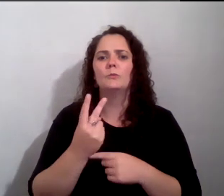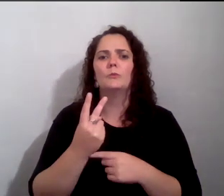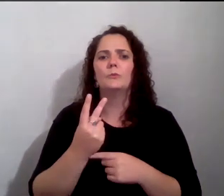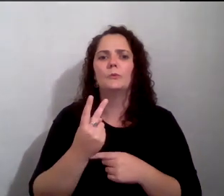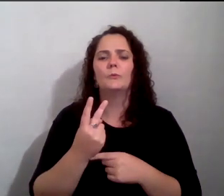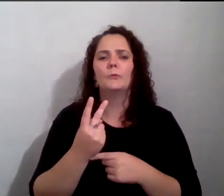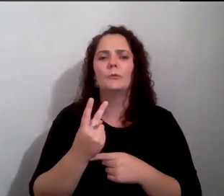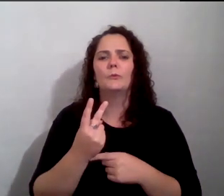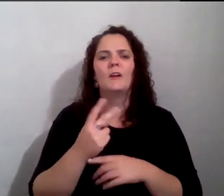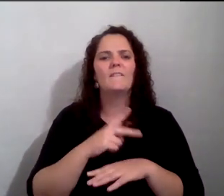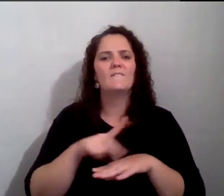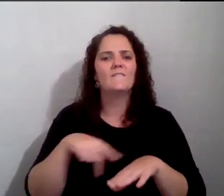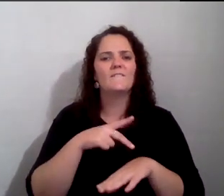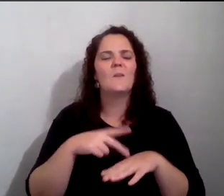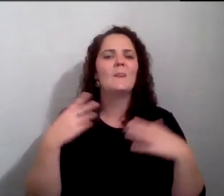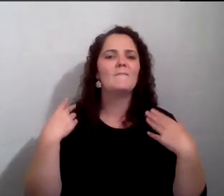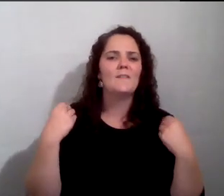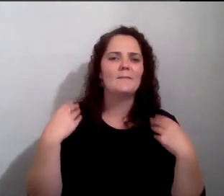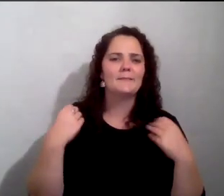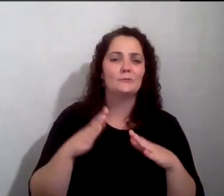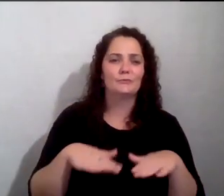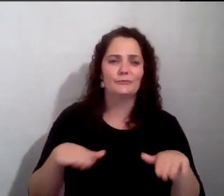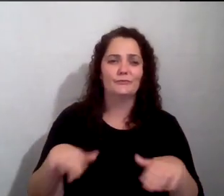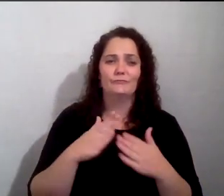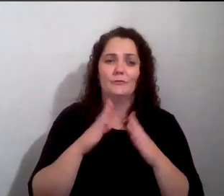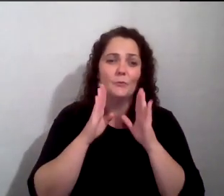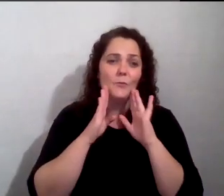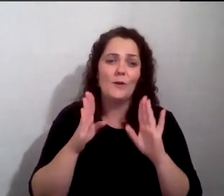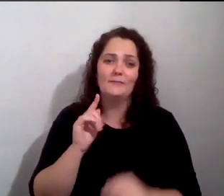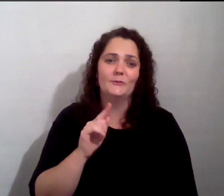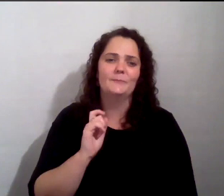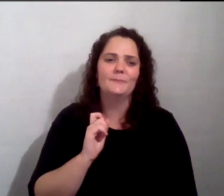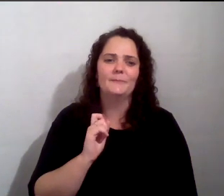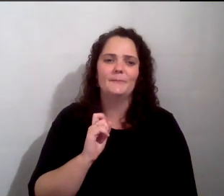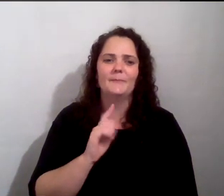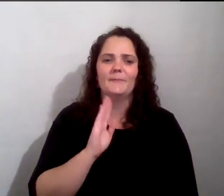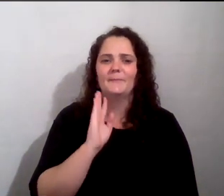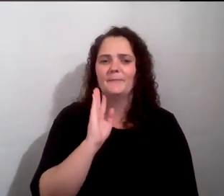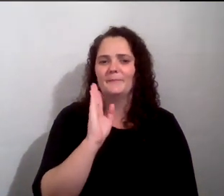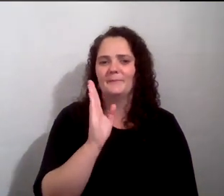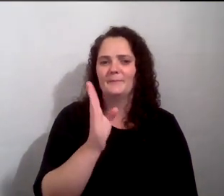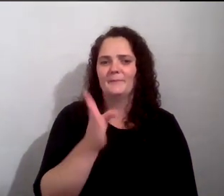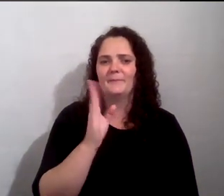Now Gethsemane 1958, this is a relatively recent addition